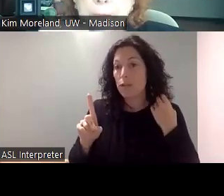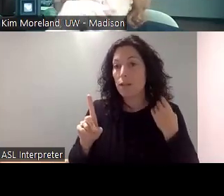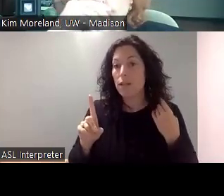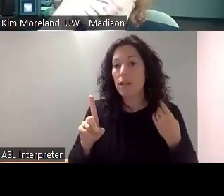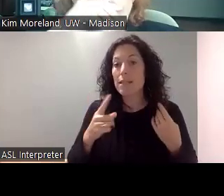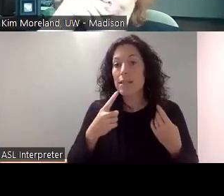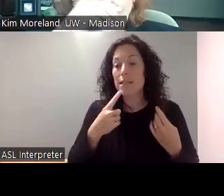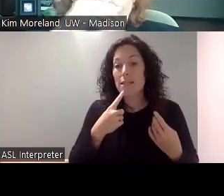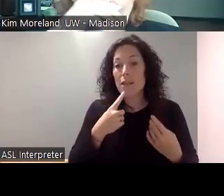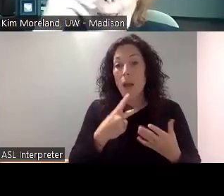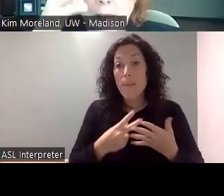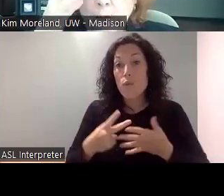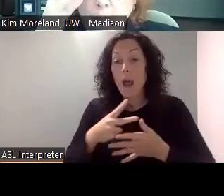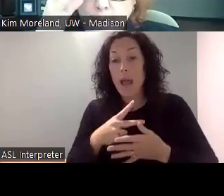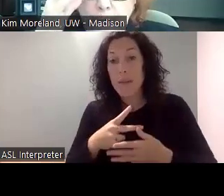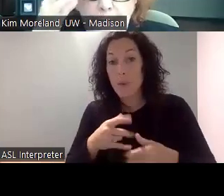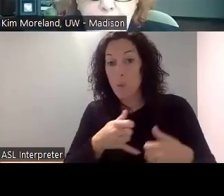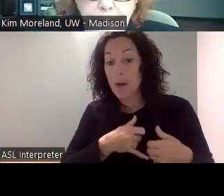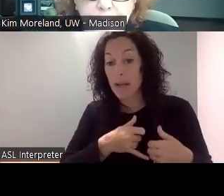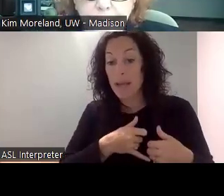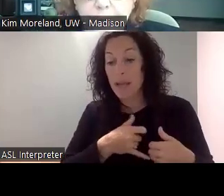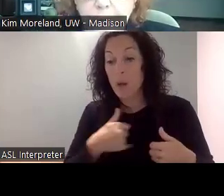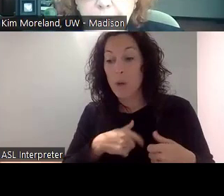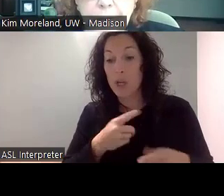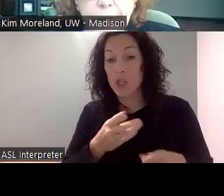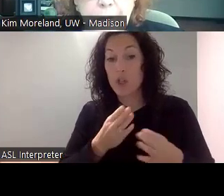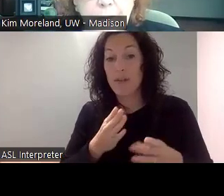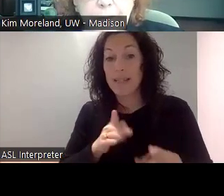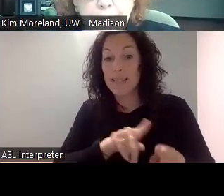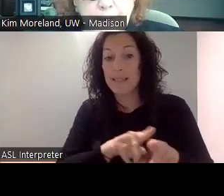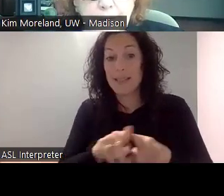and we are serving as the single IRB, we will do that for domestic sites